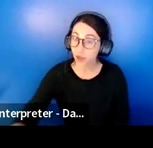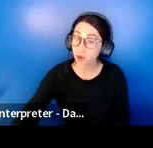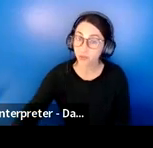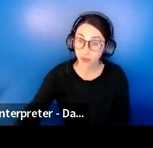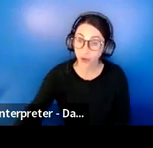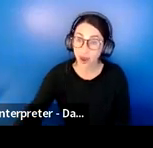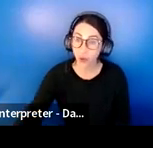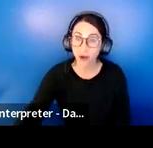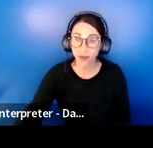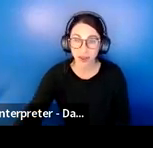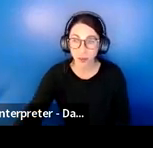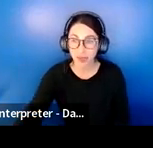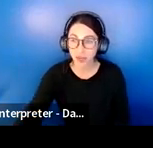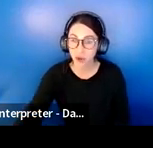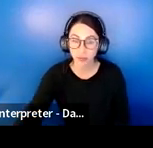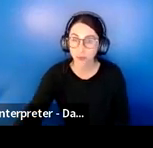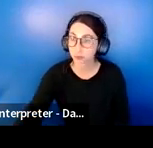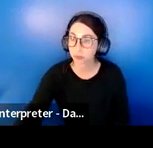ASL Interpreter - Danielle: Oh, alright! Well, the end of my slideshow.